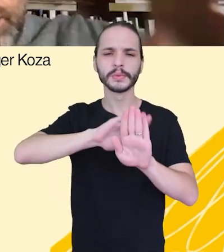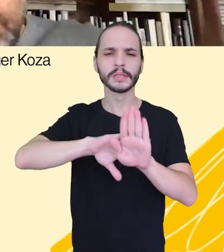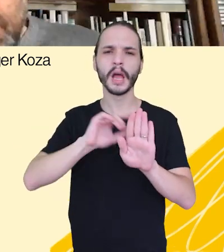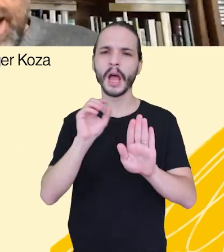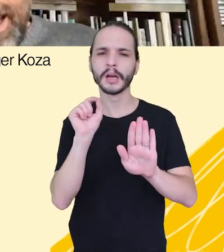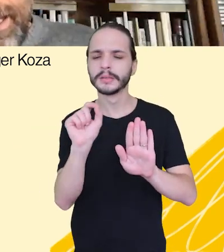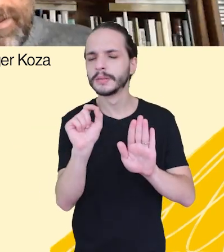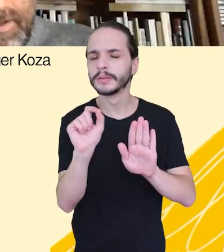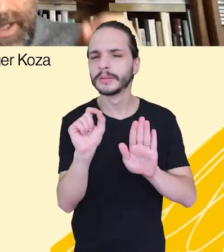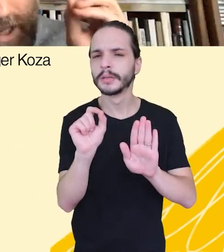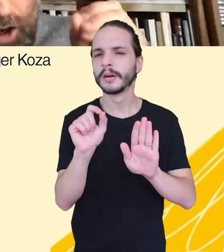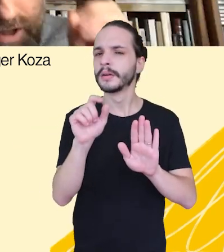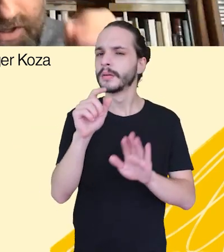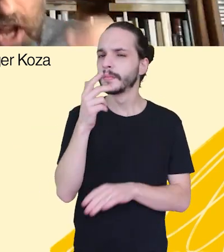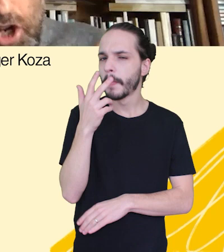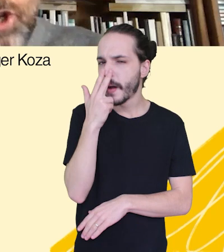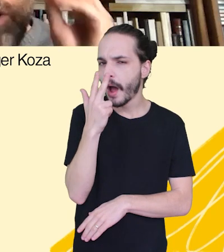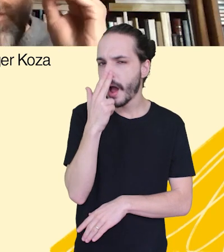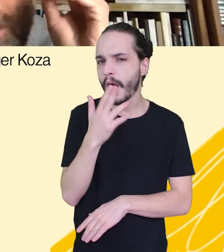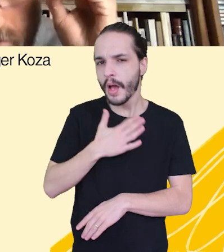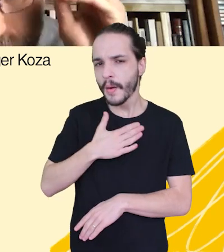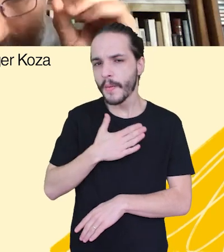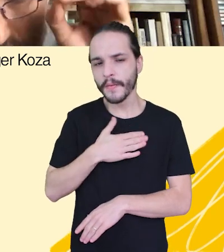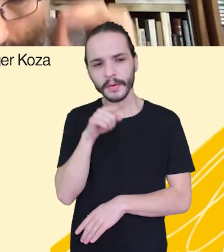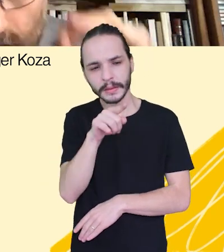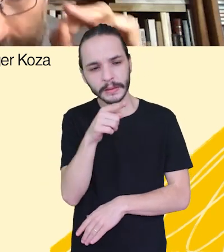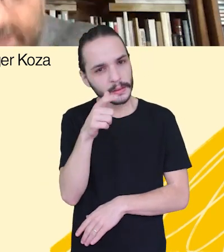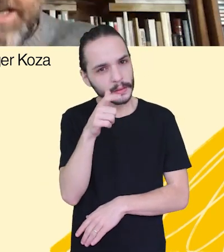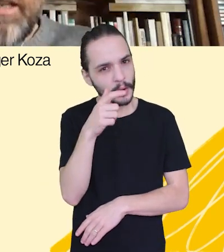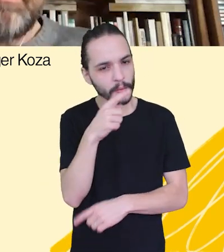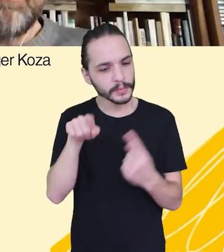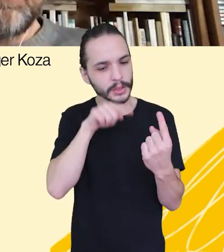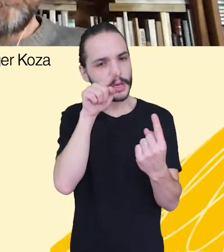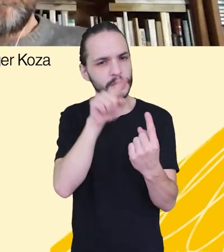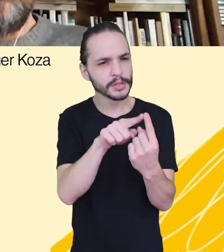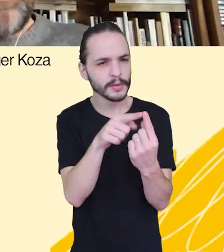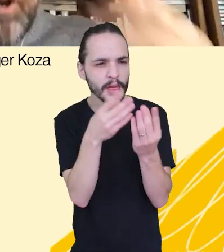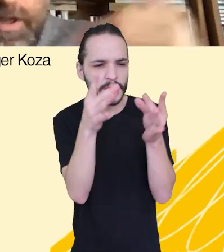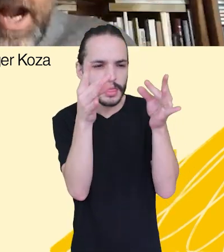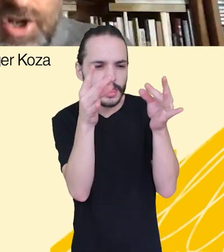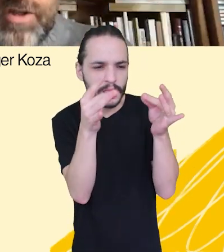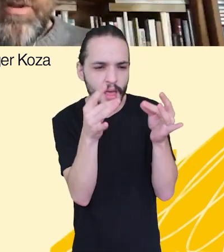in the condensation of a small detail, beyond the action.